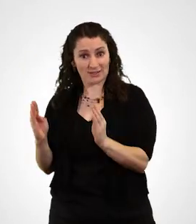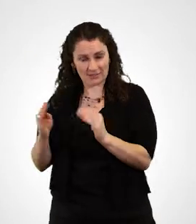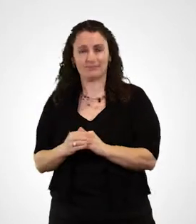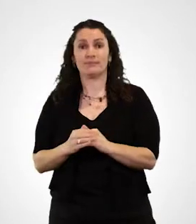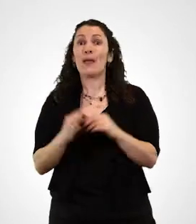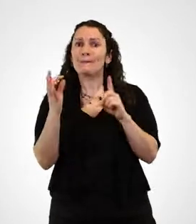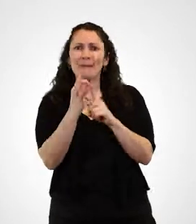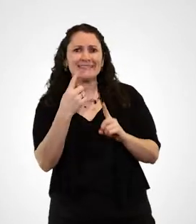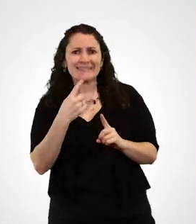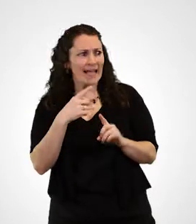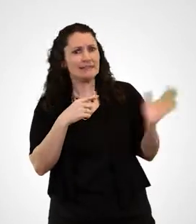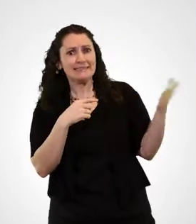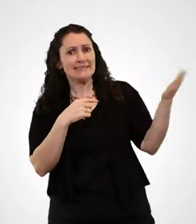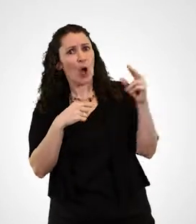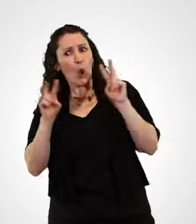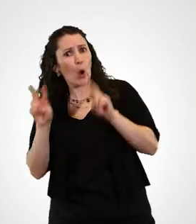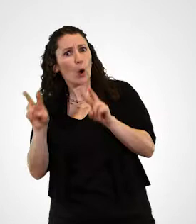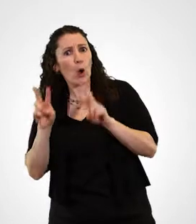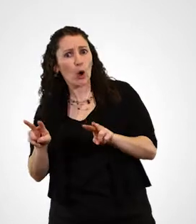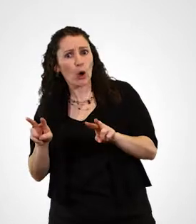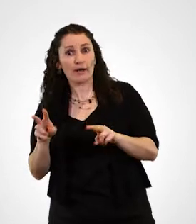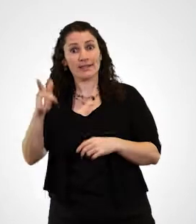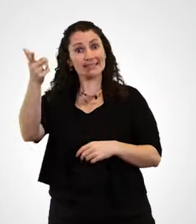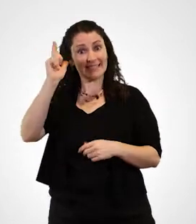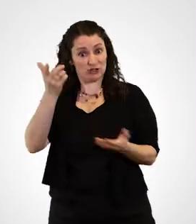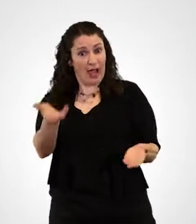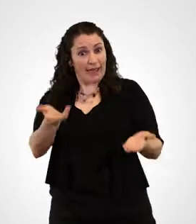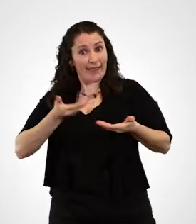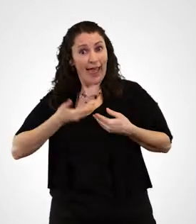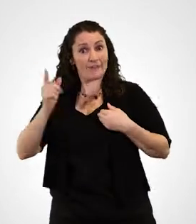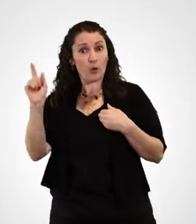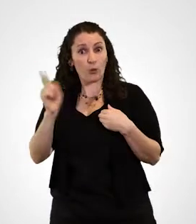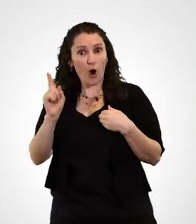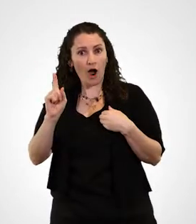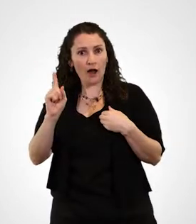"Look, look, our teacher gave us some prizes today",